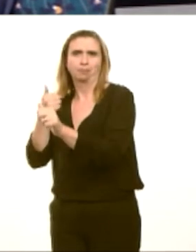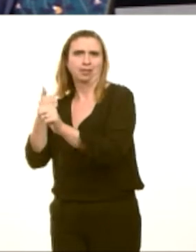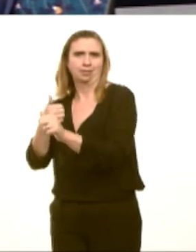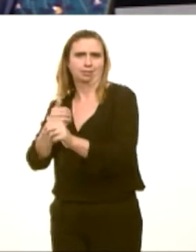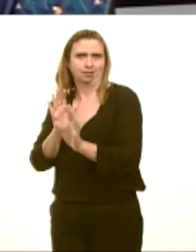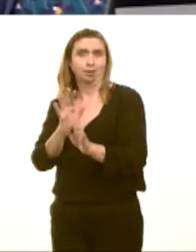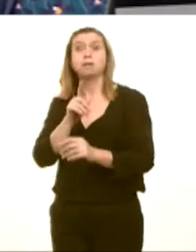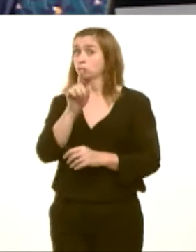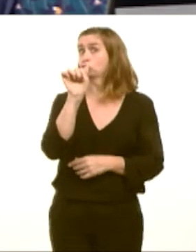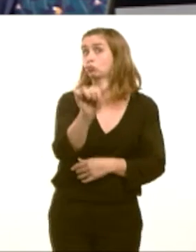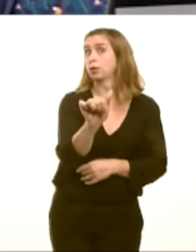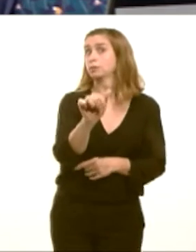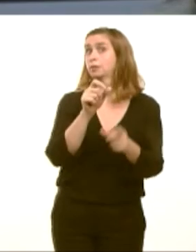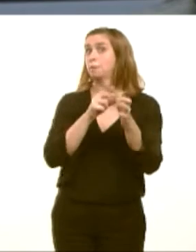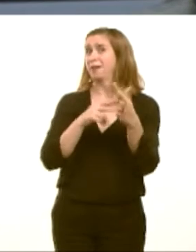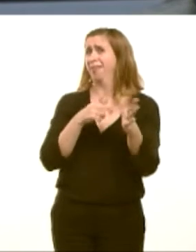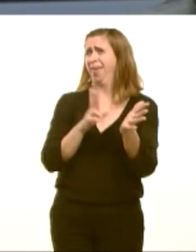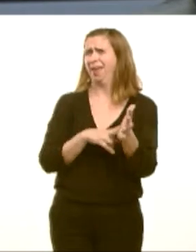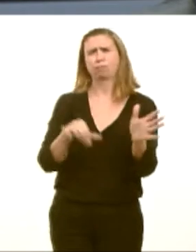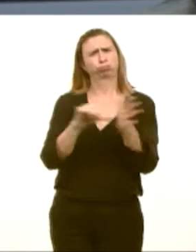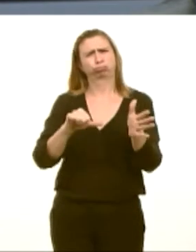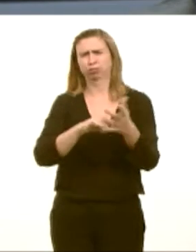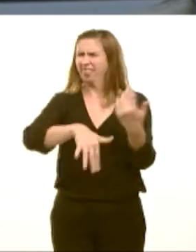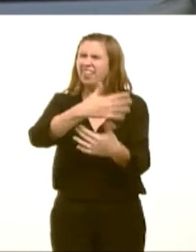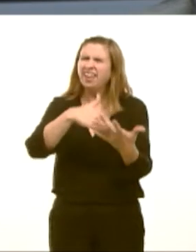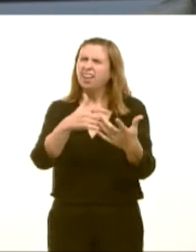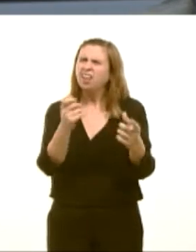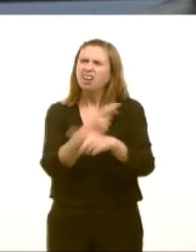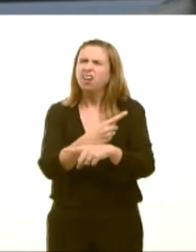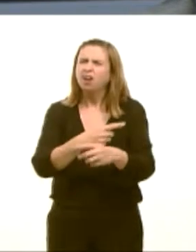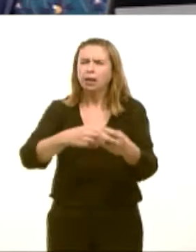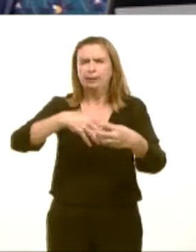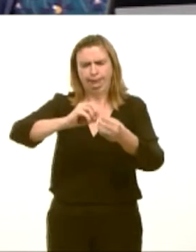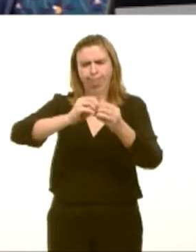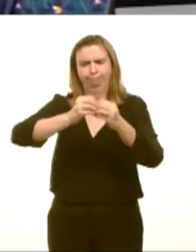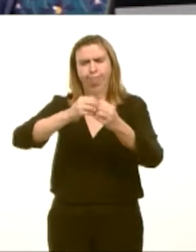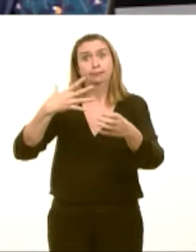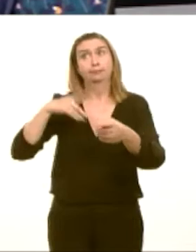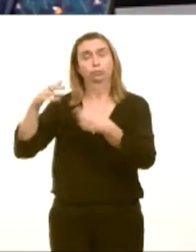But she is right about Penylan; there is a particular technical issue that exists there that will need to be resolved. William Graham: 6.